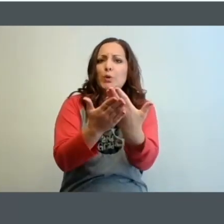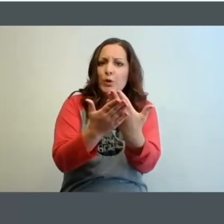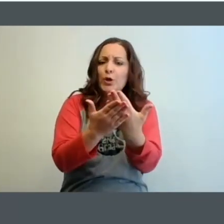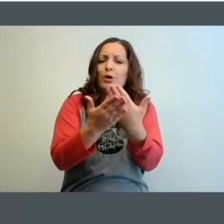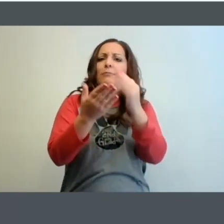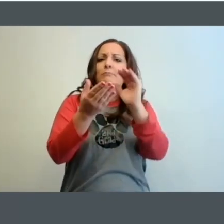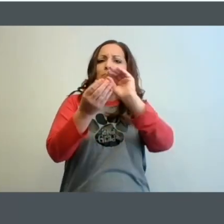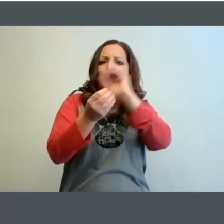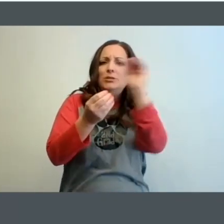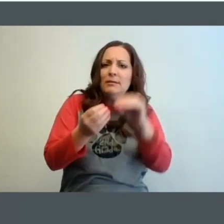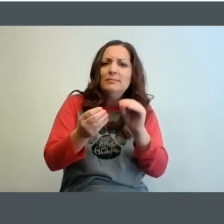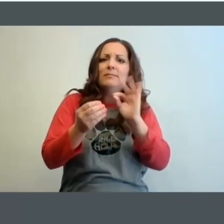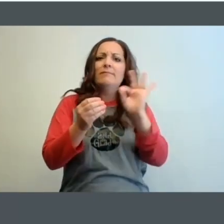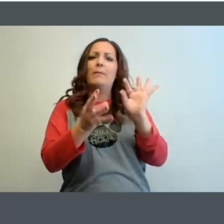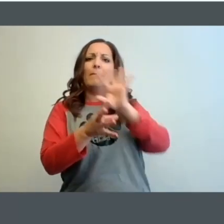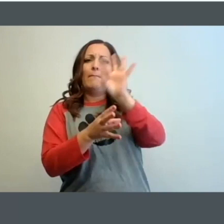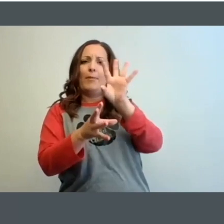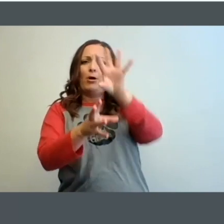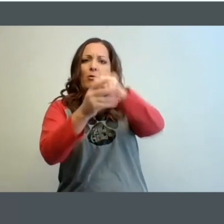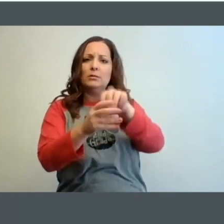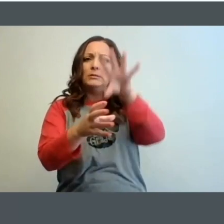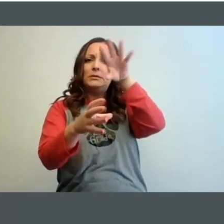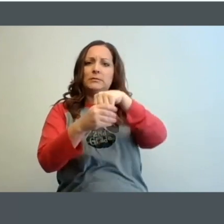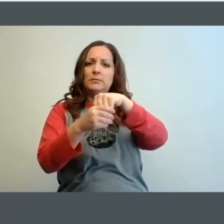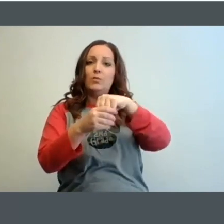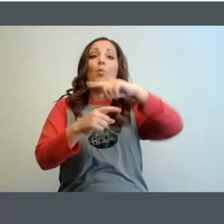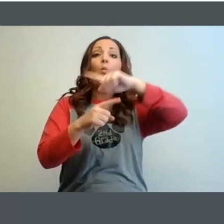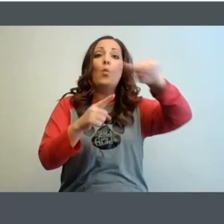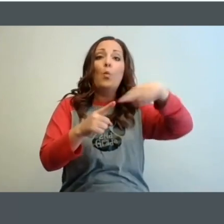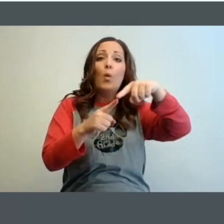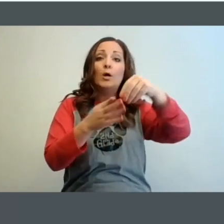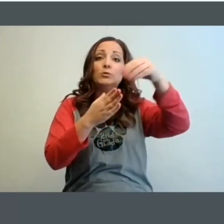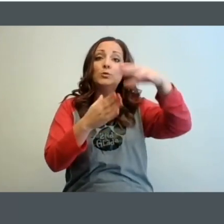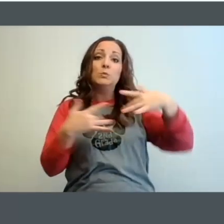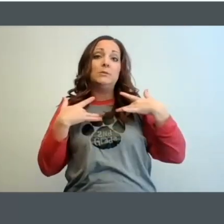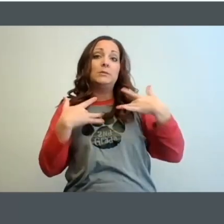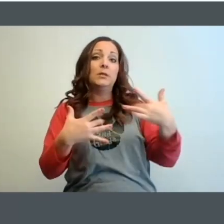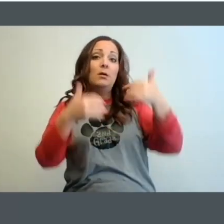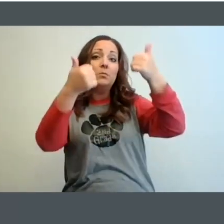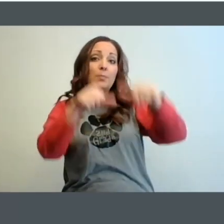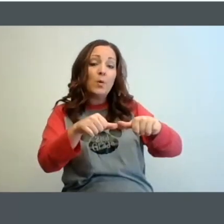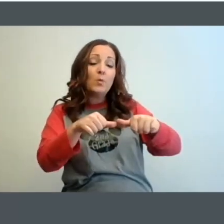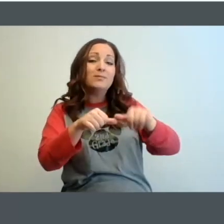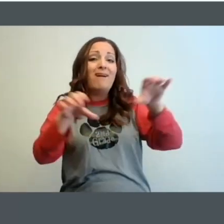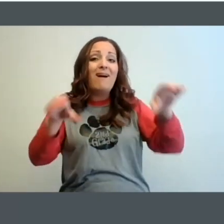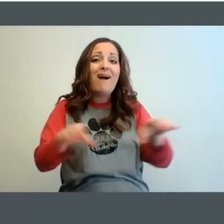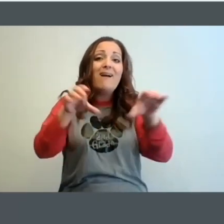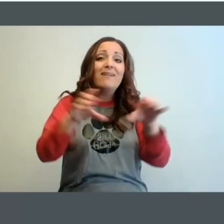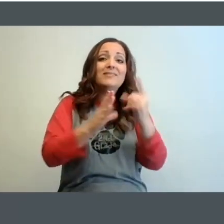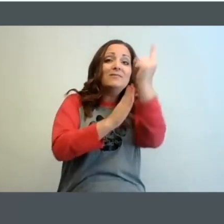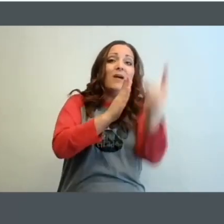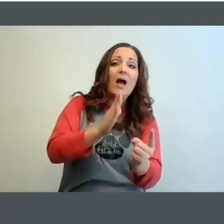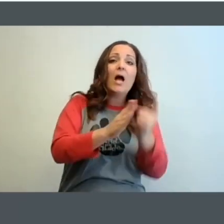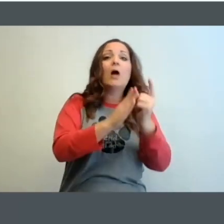Keep in mind that students can't see this, this is simply a dashboard for you as a teacher,